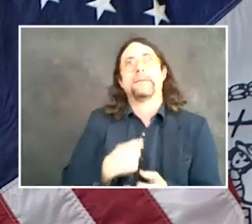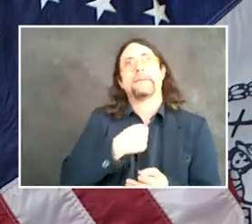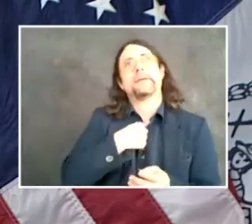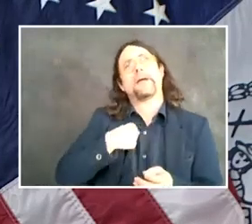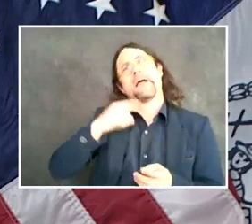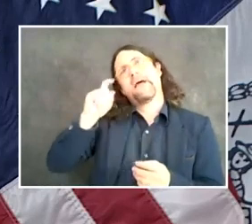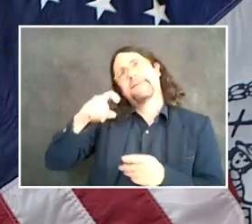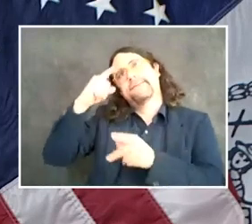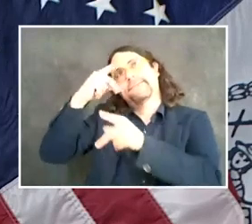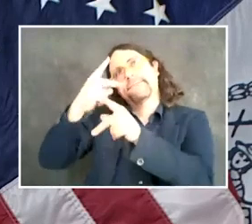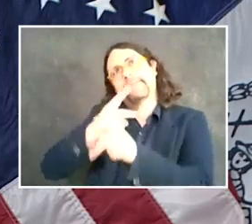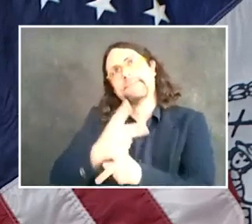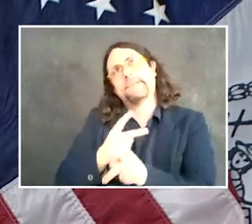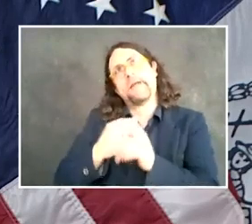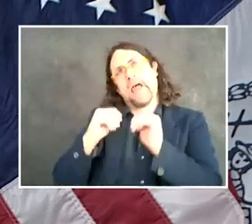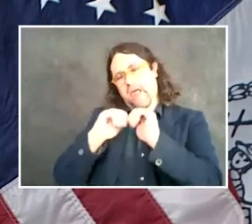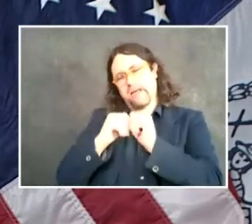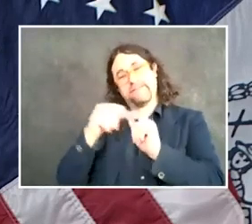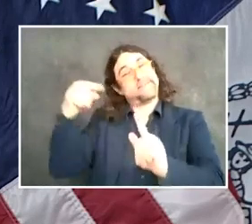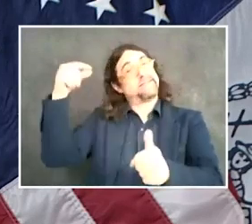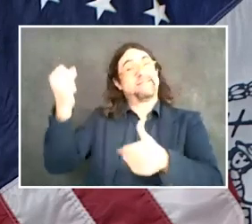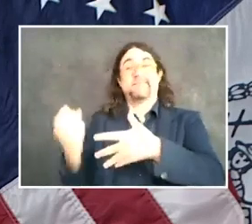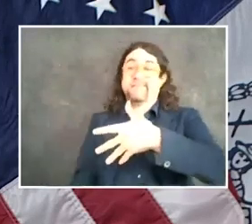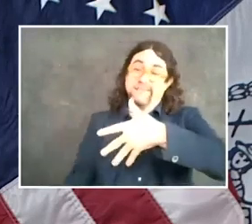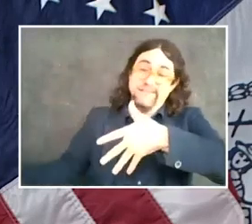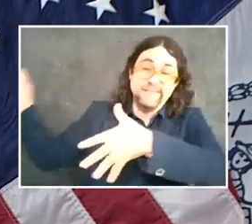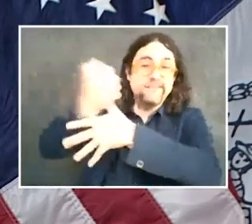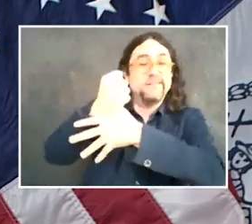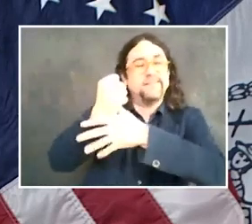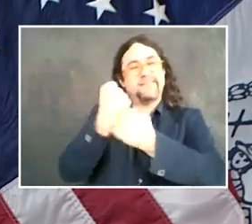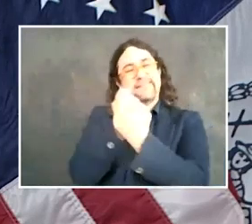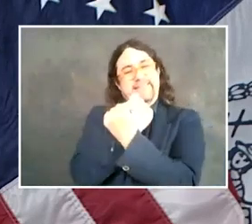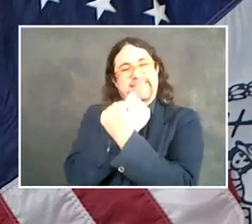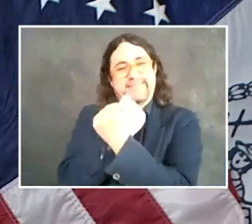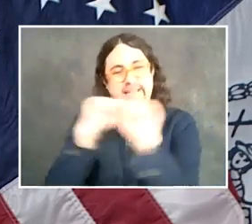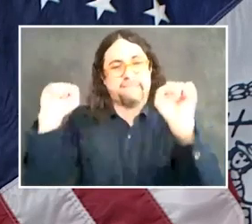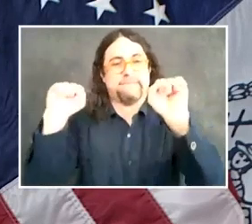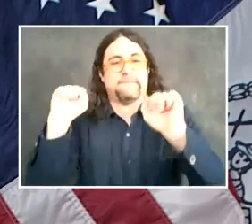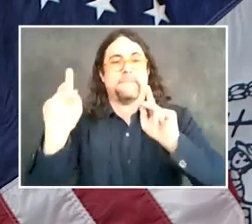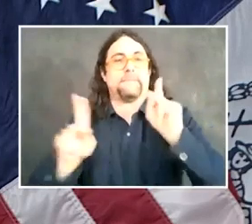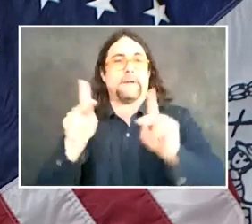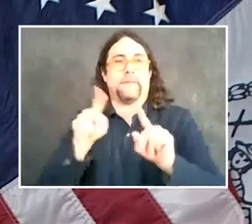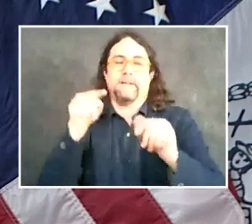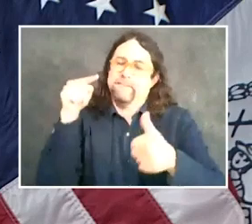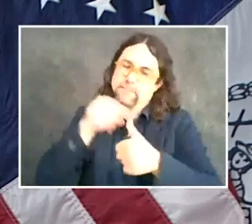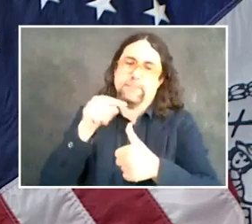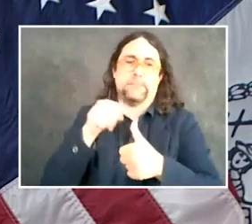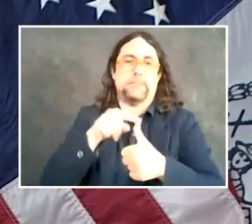THE MOST IMPORTANT QUESTION. WHAT WILL PROTECT PEOPLE'S HEALTH AND SAFETY?